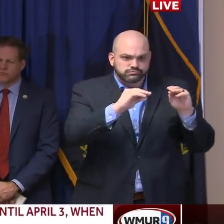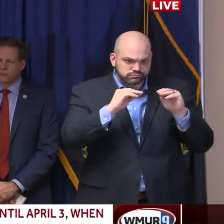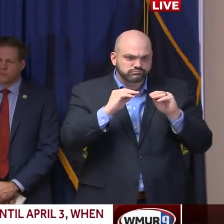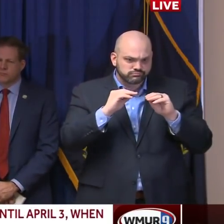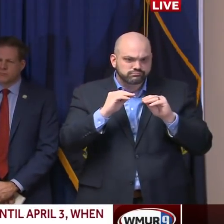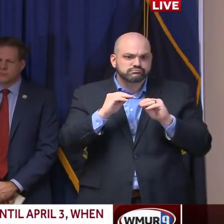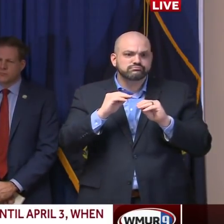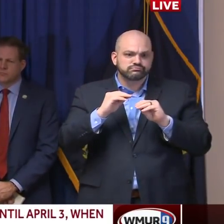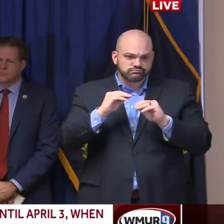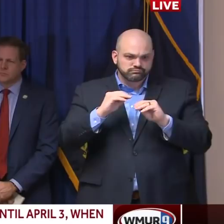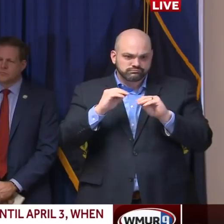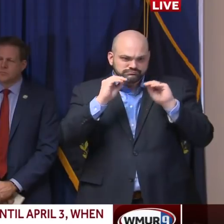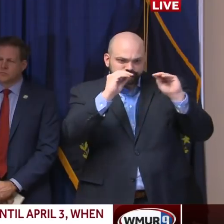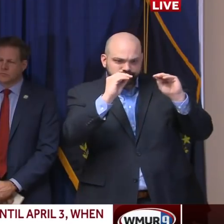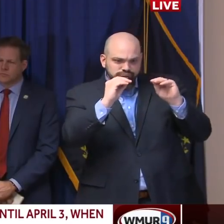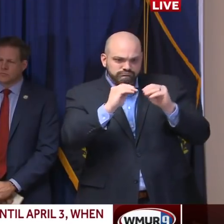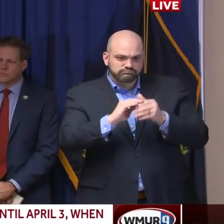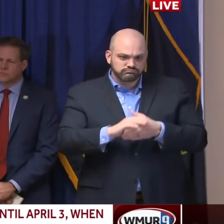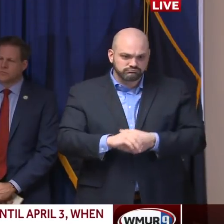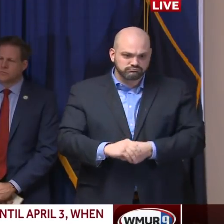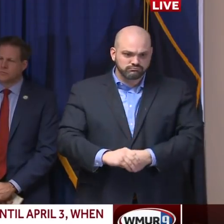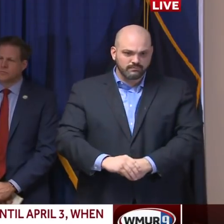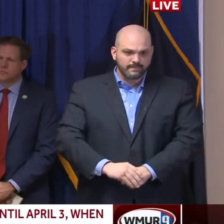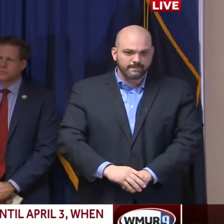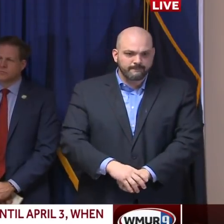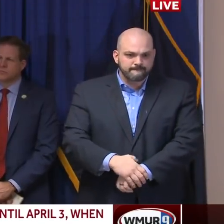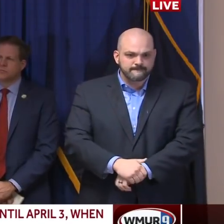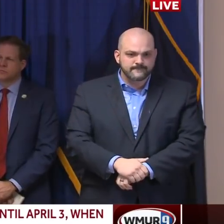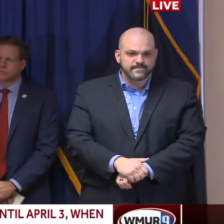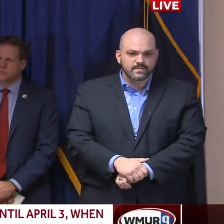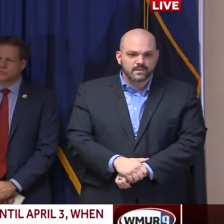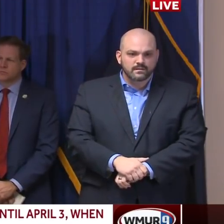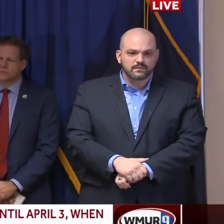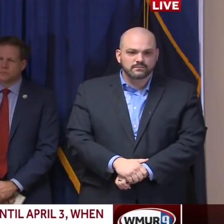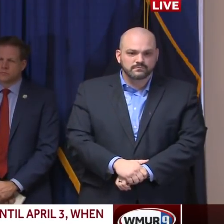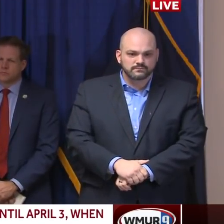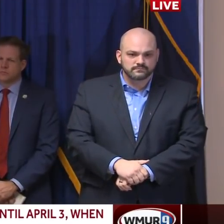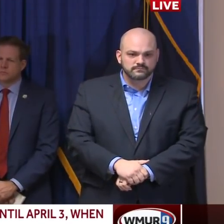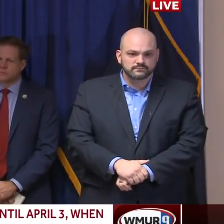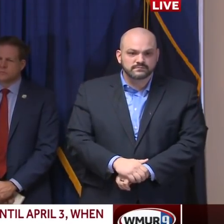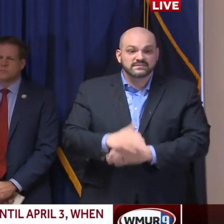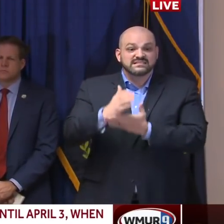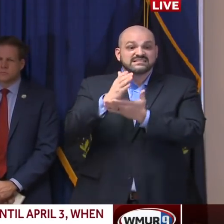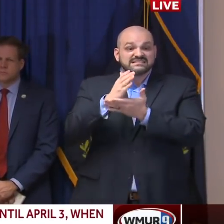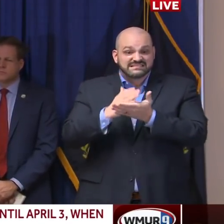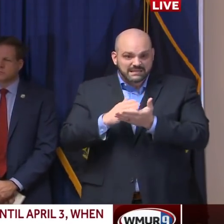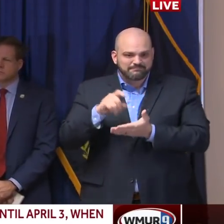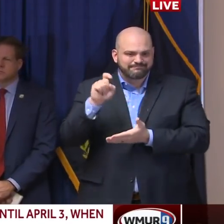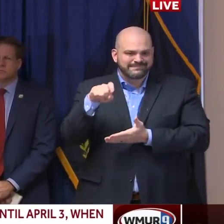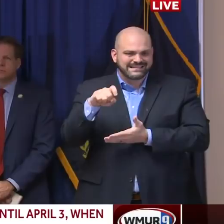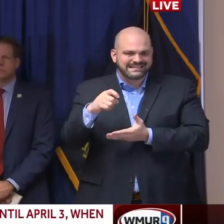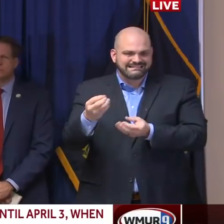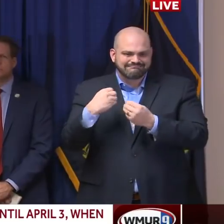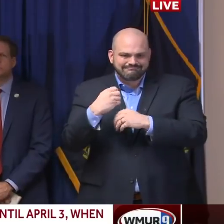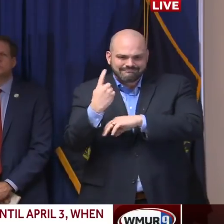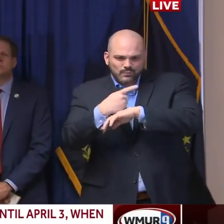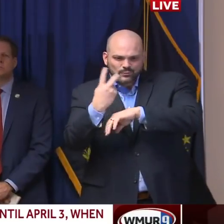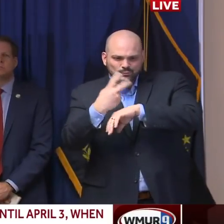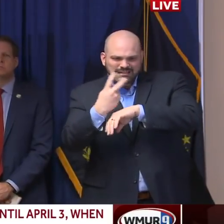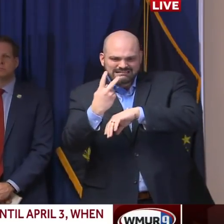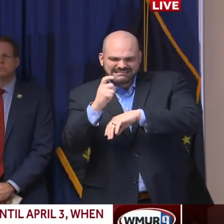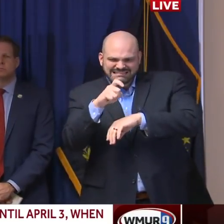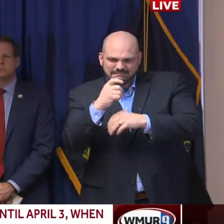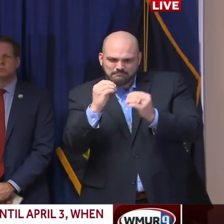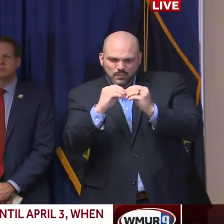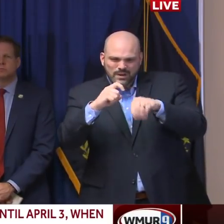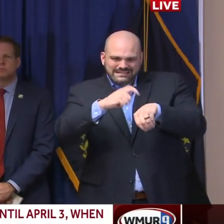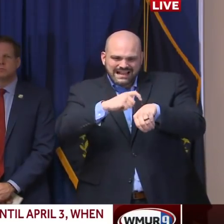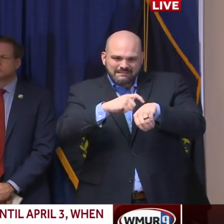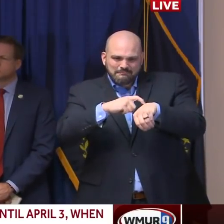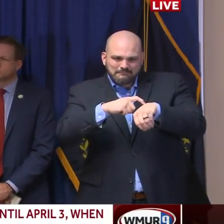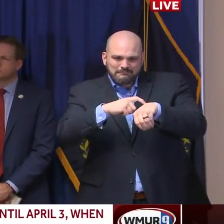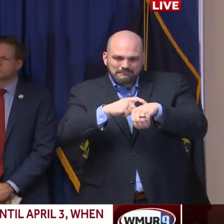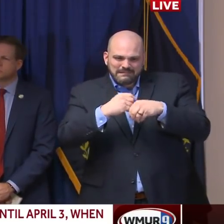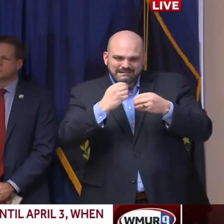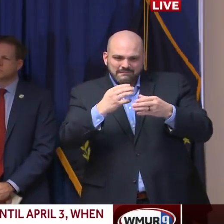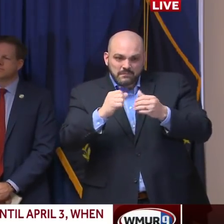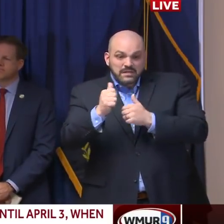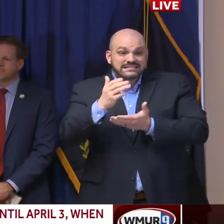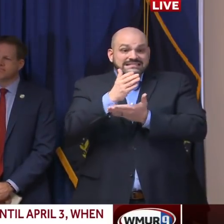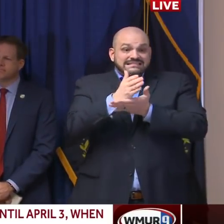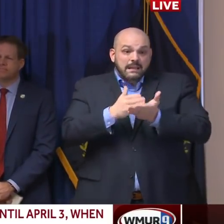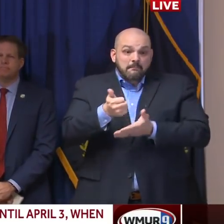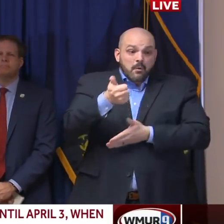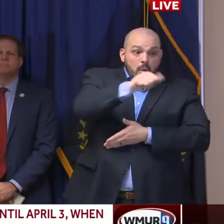I CAN TELL YOU HAVING HAD CONVERSATIONS WITH MANY OF OUR SCHOOLS ACROSS THE STATE, SOME ALREADY HAVING LAUNCHED INTO REMOTE INSTRUCTION AND SUPPORT, SOME NEEDING ONE OR TWO DAYS TO